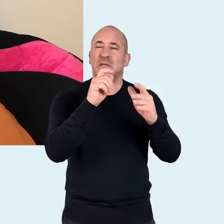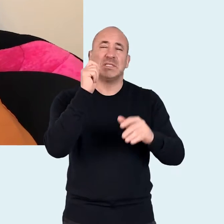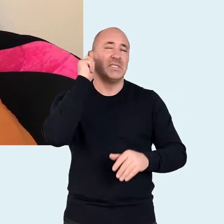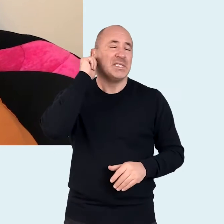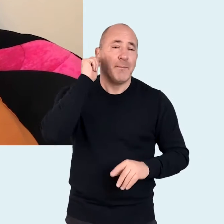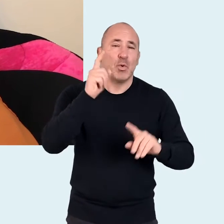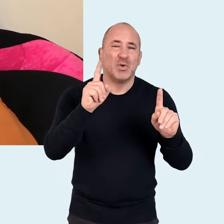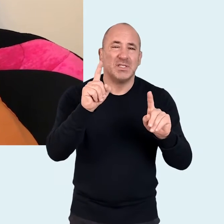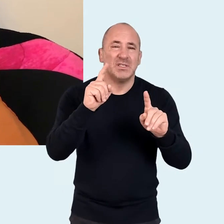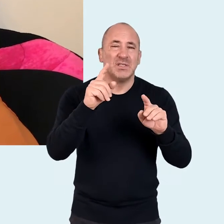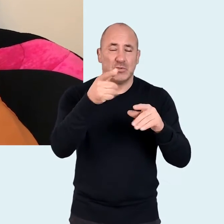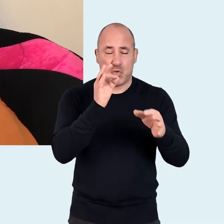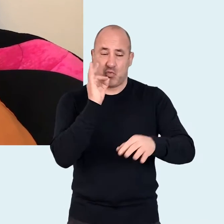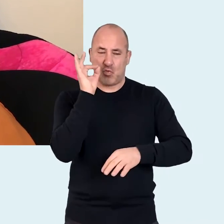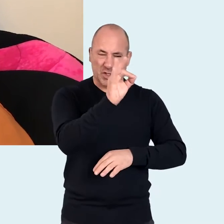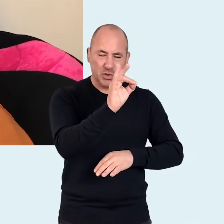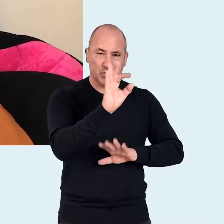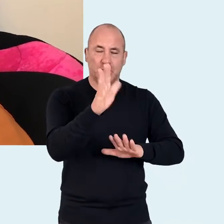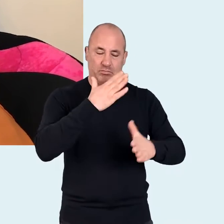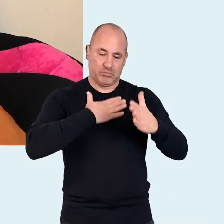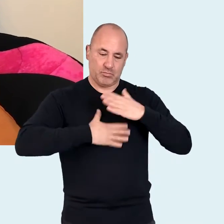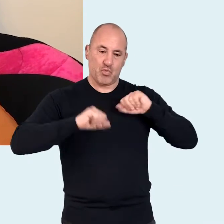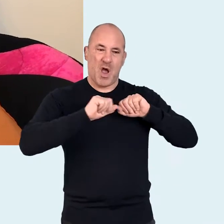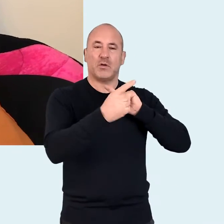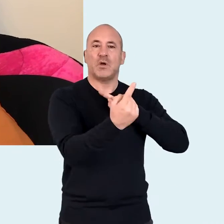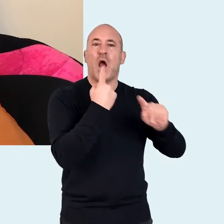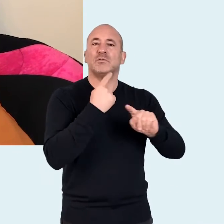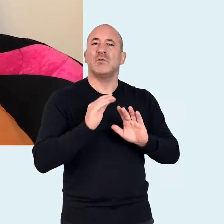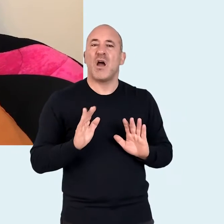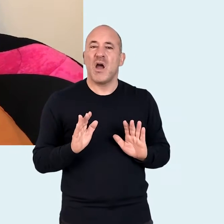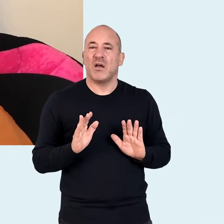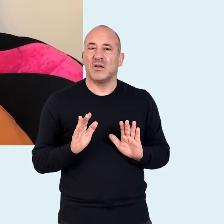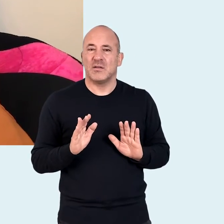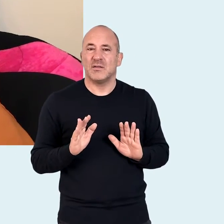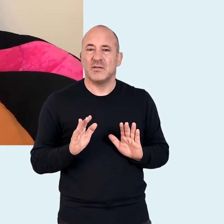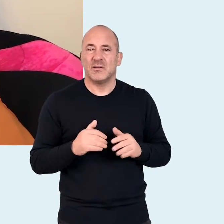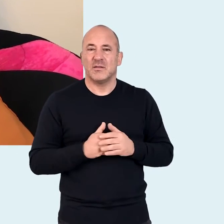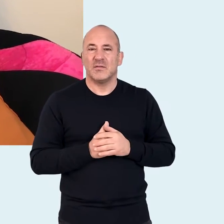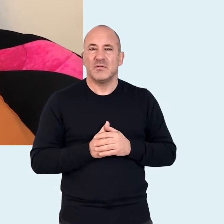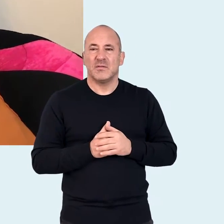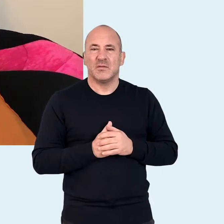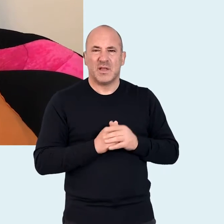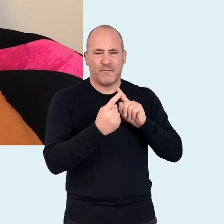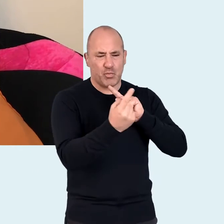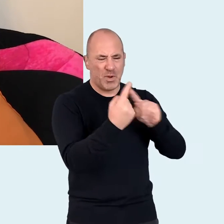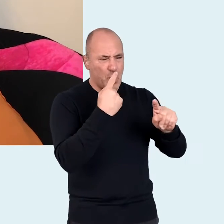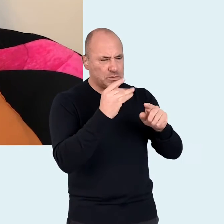other alternative methods of communication is to give them time to answer questions.